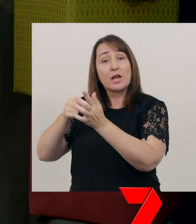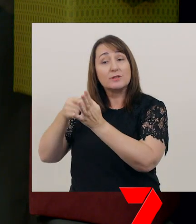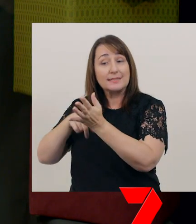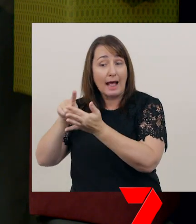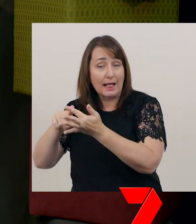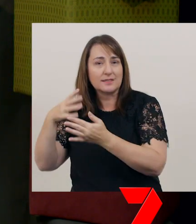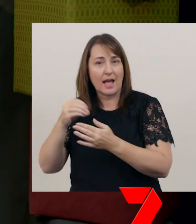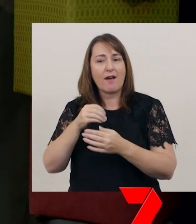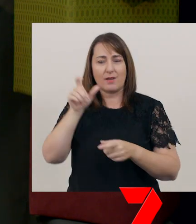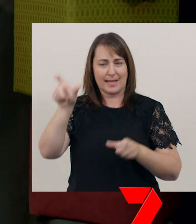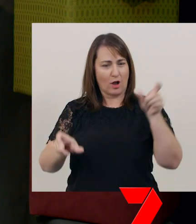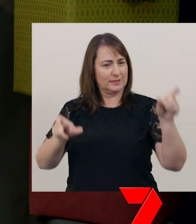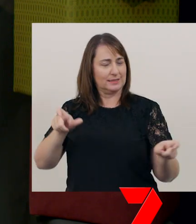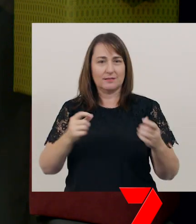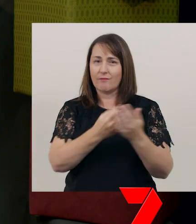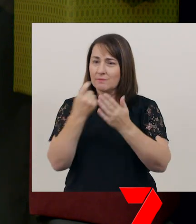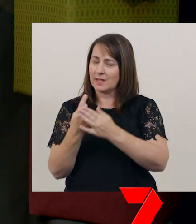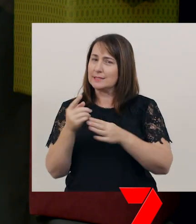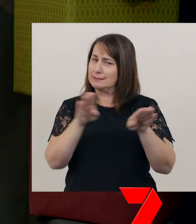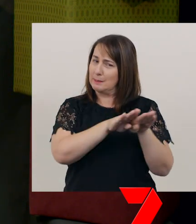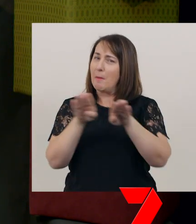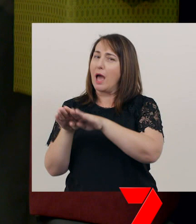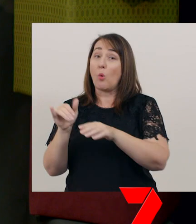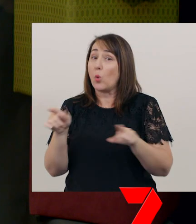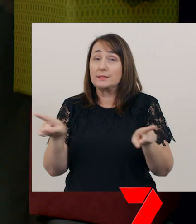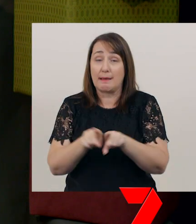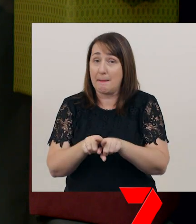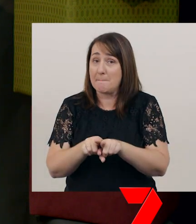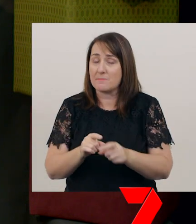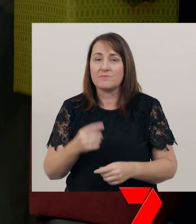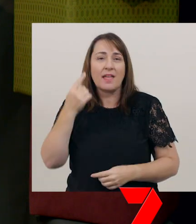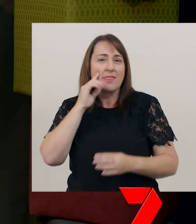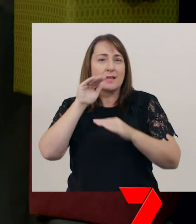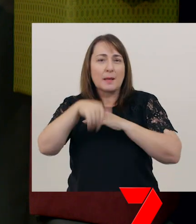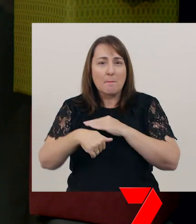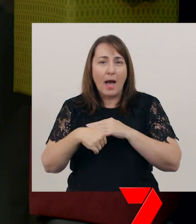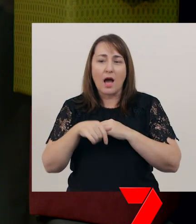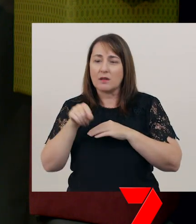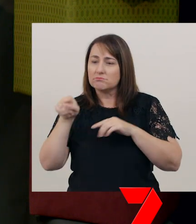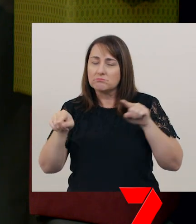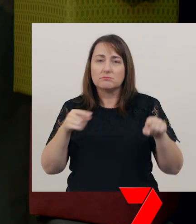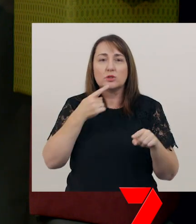have events and characters that are very similar or the same. Think about fairy tales or folktales you’ve read.